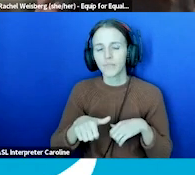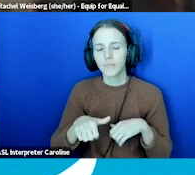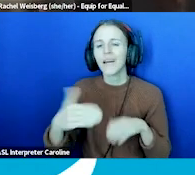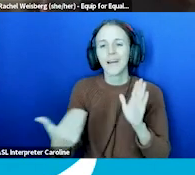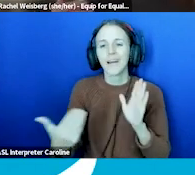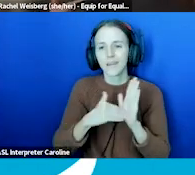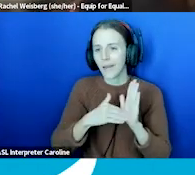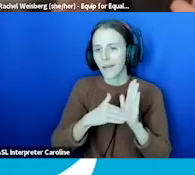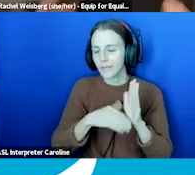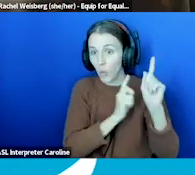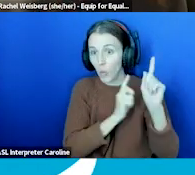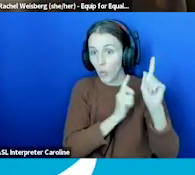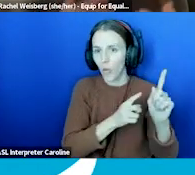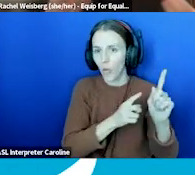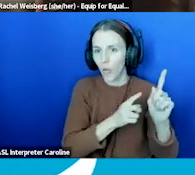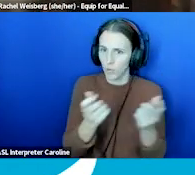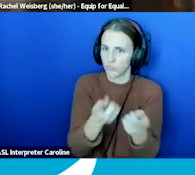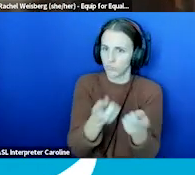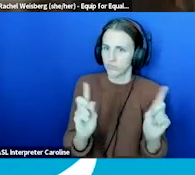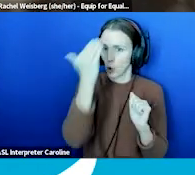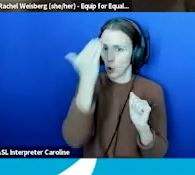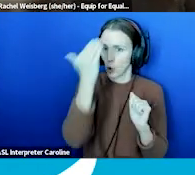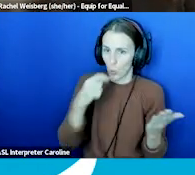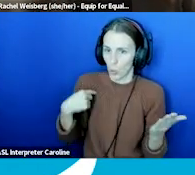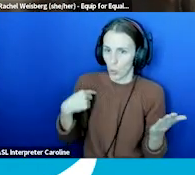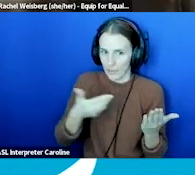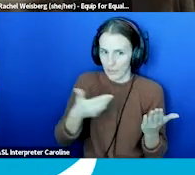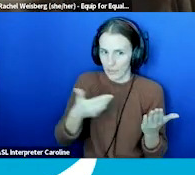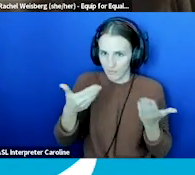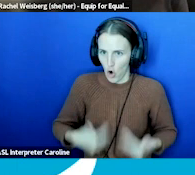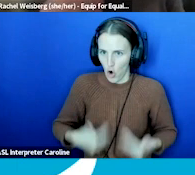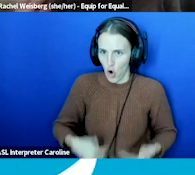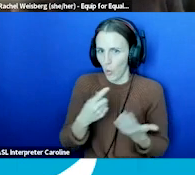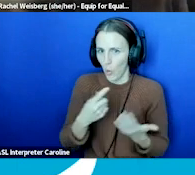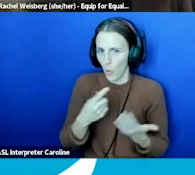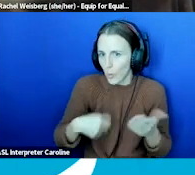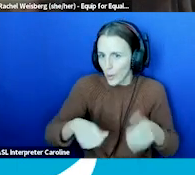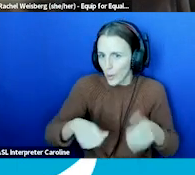LAST MINUTES ONES. AGAIN, THE GOAL HERE IS THAT